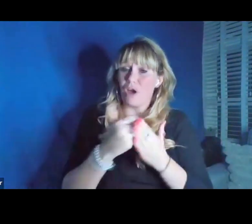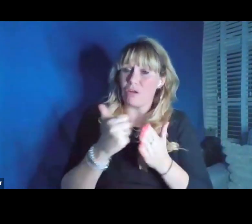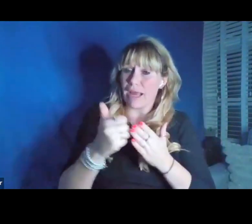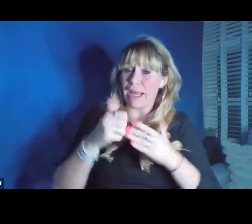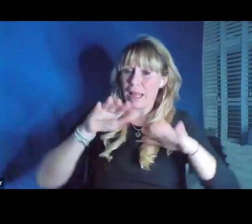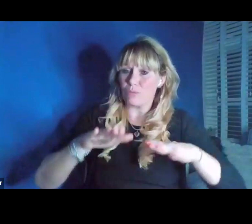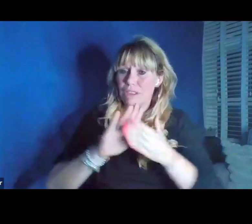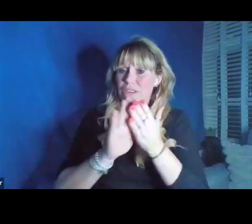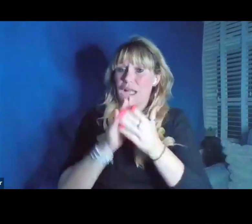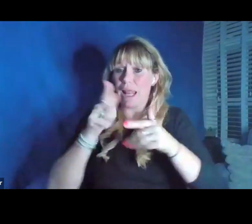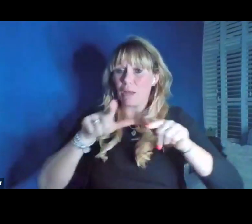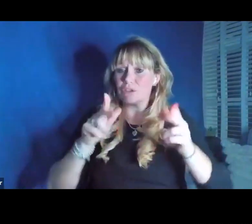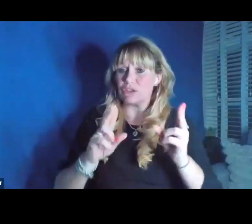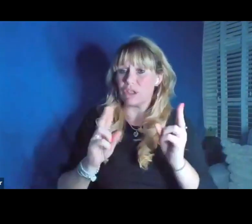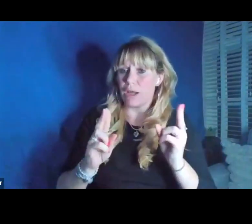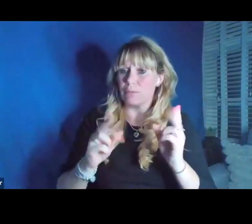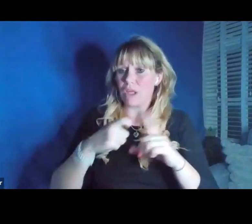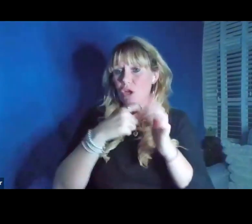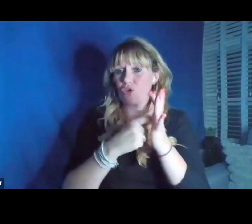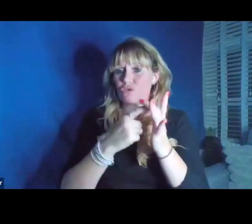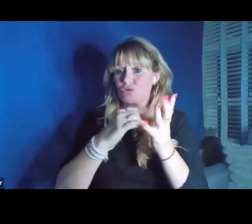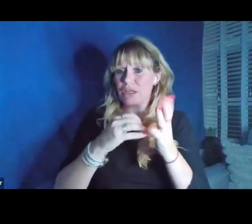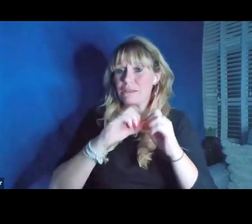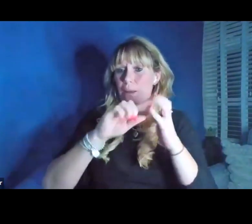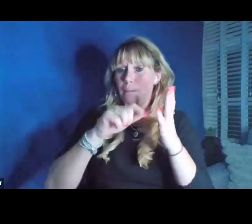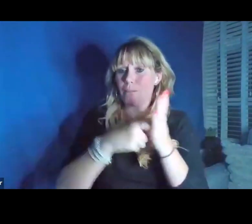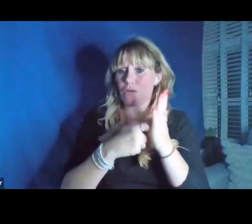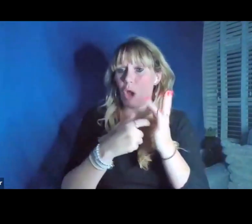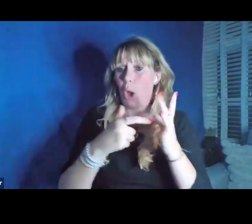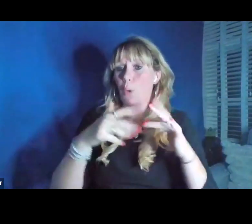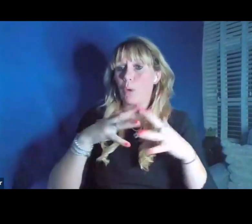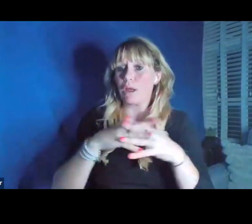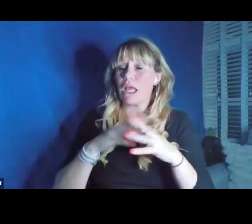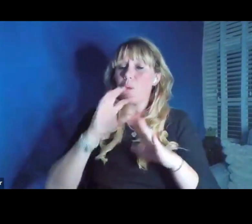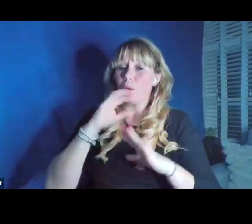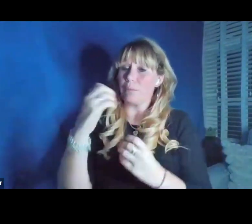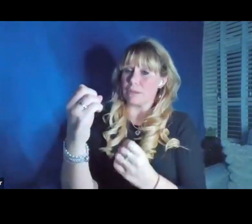here tonight, Kris Burrow. Kris will be spotlit on the screen throughout,